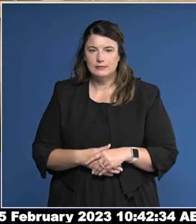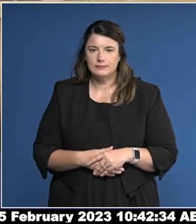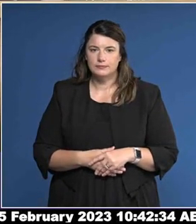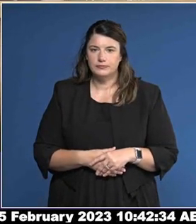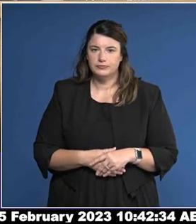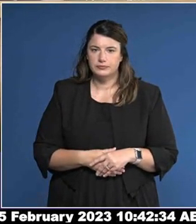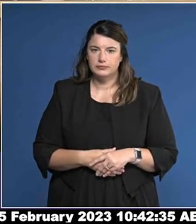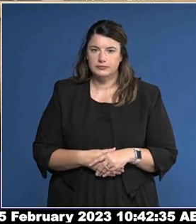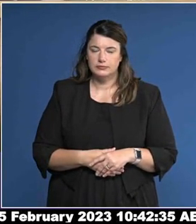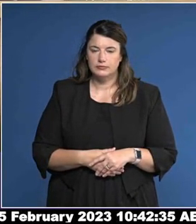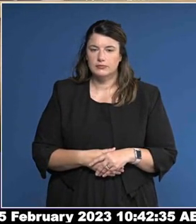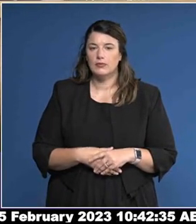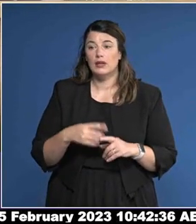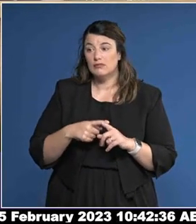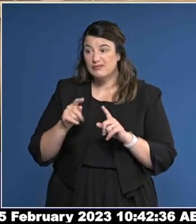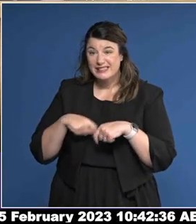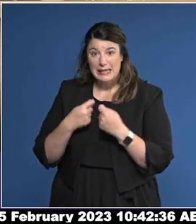inclusive of team meetings where they can learn things.